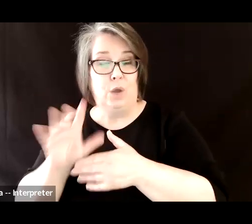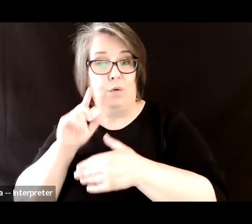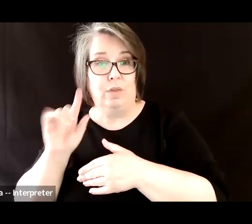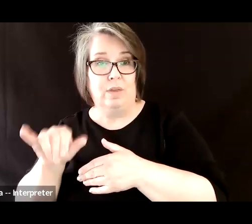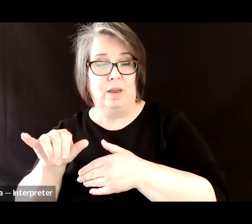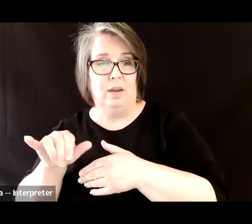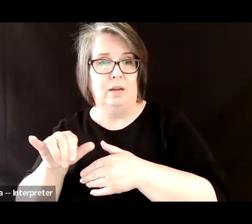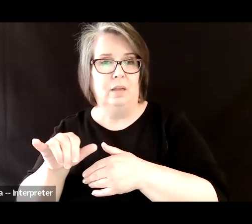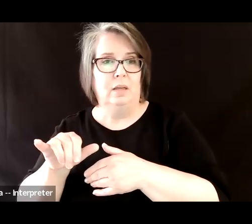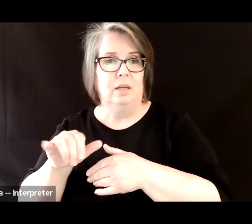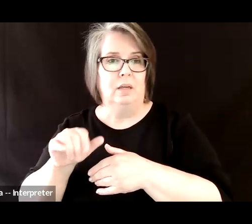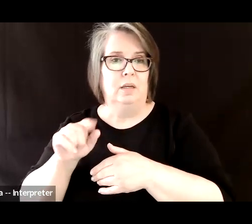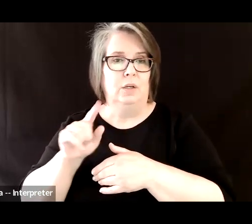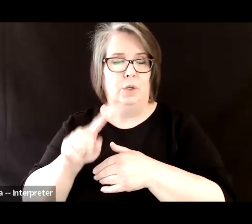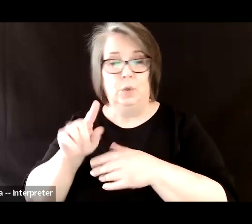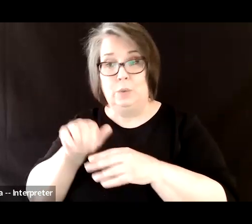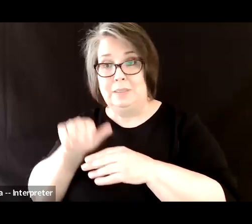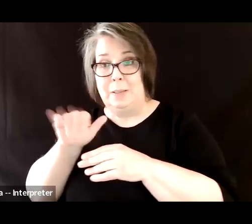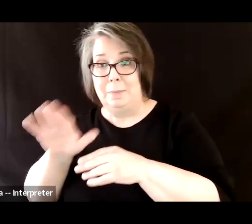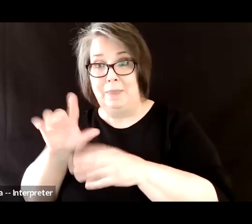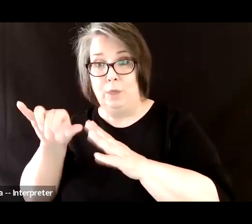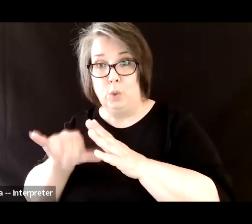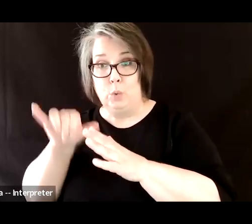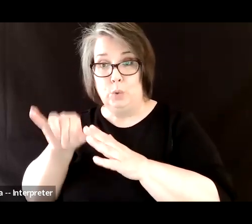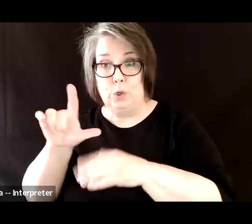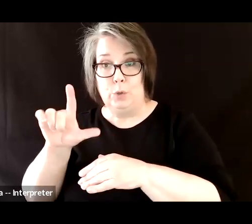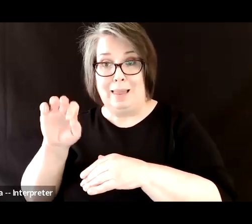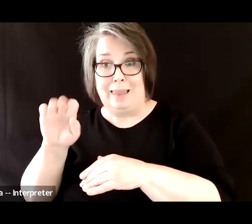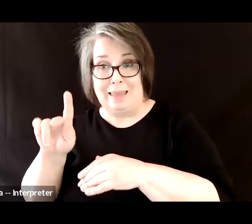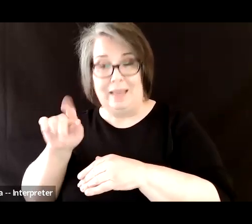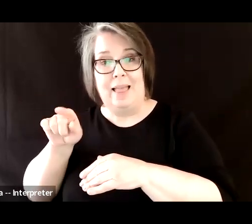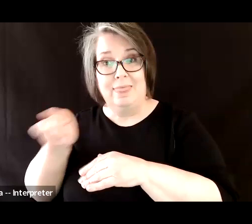So you would submit the YouTube link and then they can take that